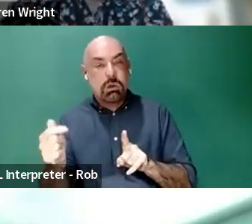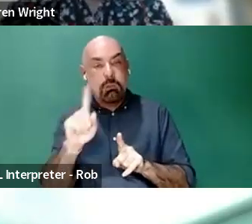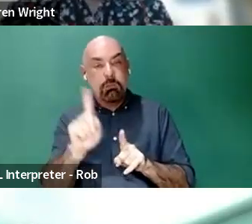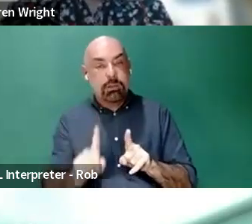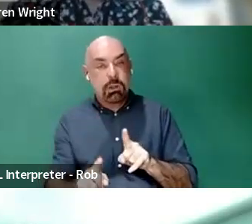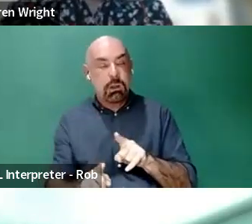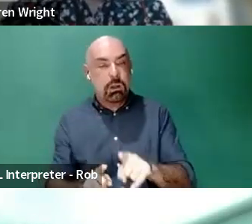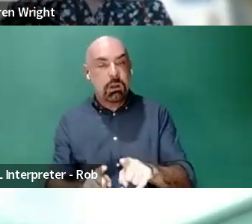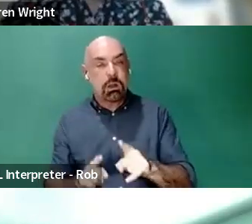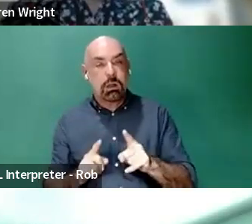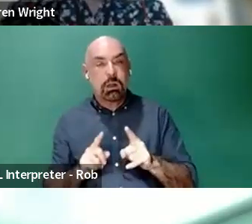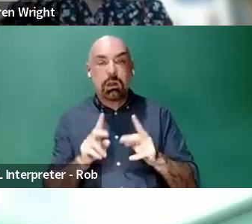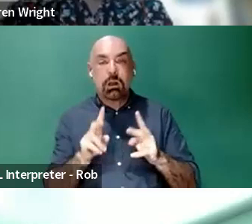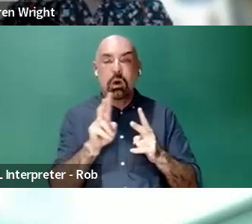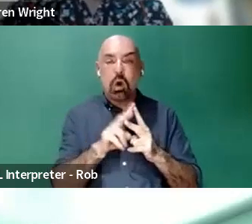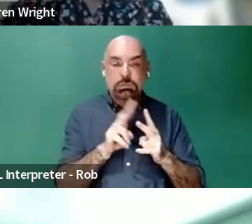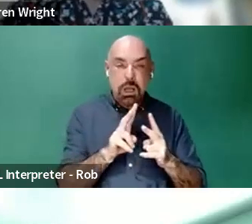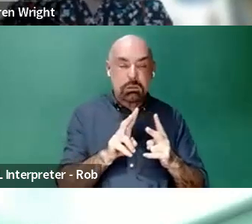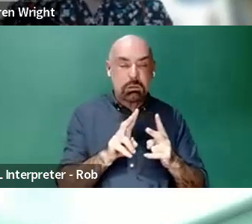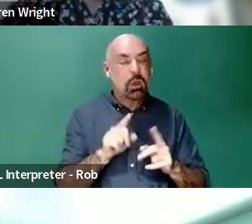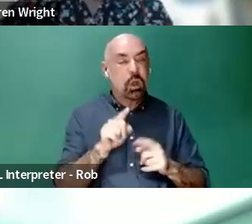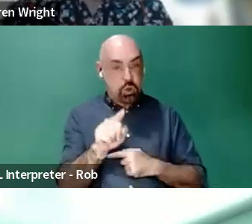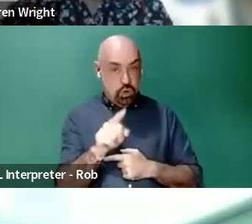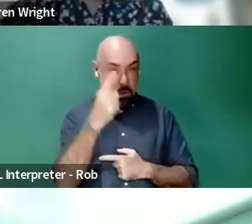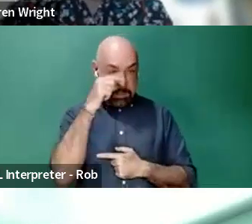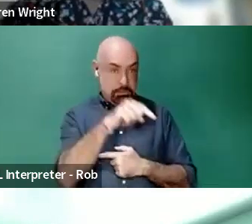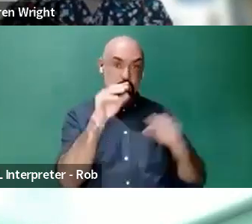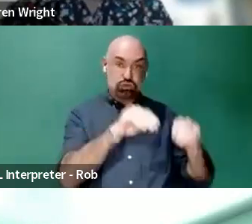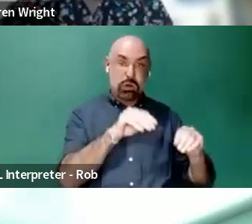contacts who are thinking of a training as a QToD, it'll give them a very helpful